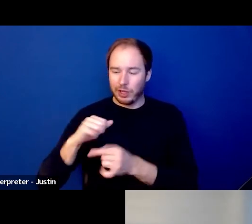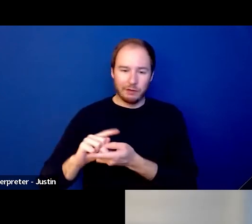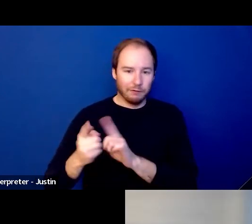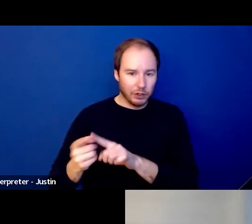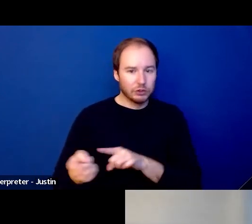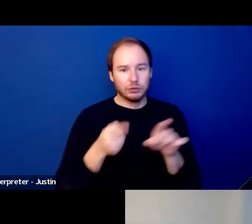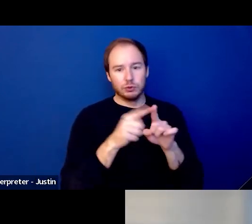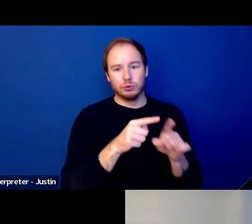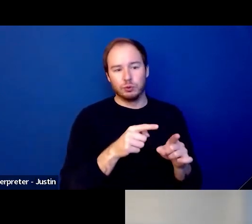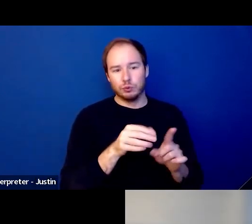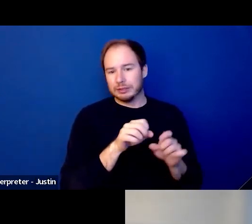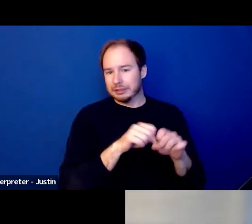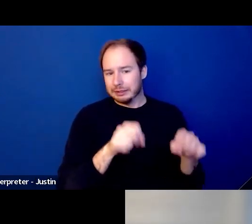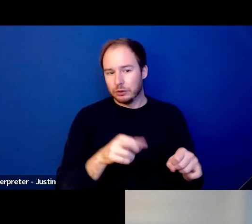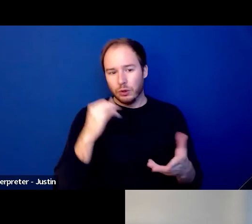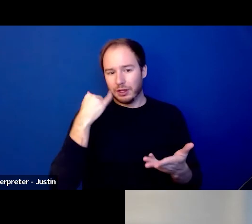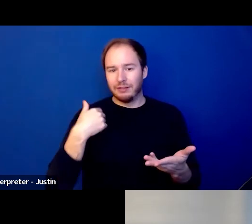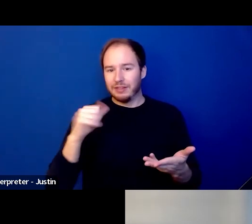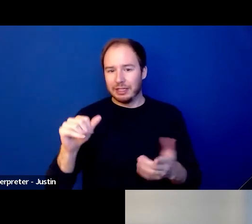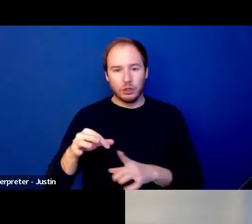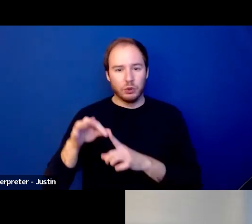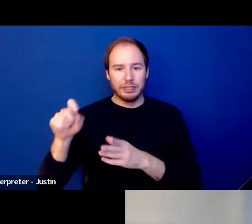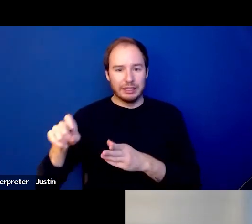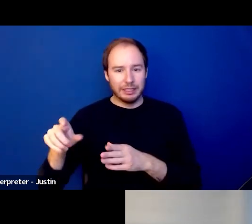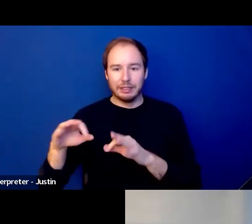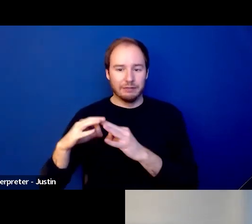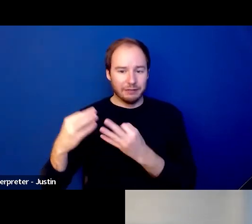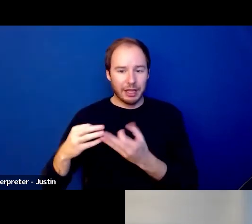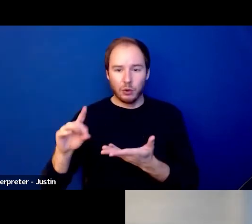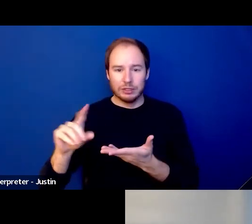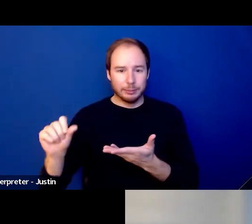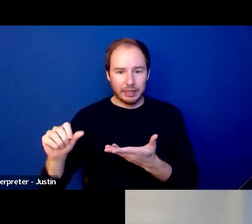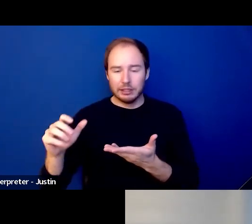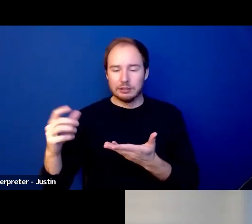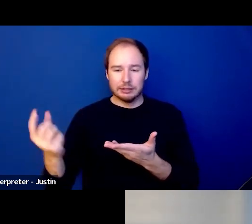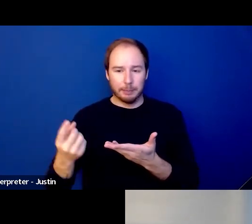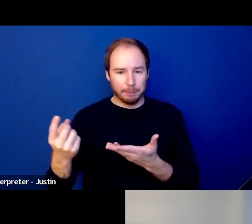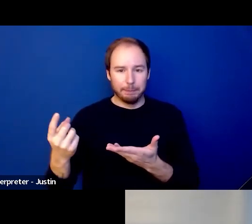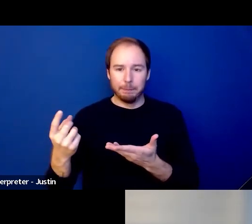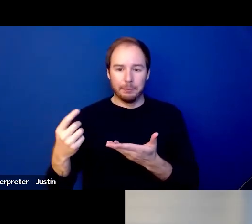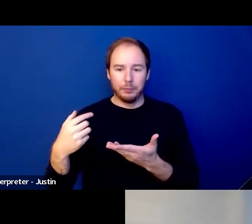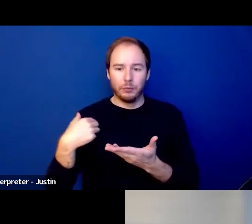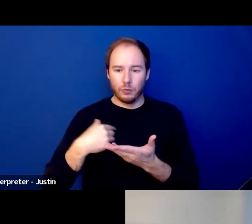if they have any special needs, if they're families, if they have disabilities, things like that. So we're screening for that up front